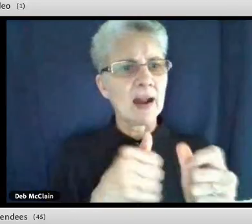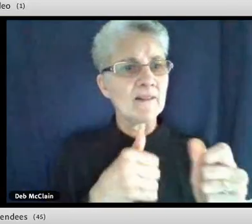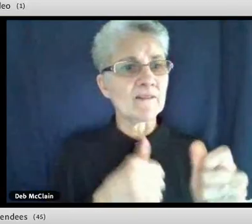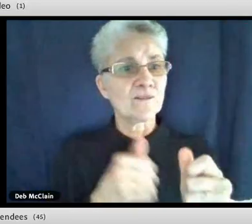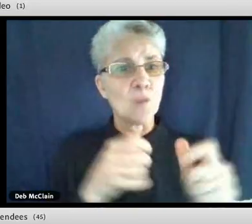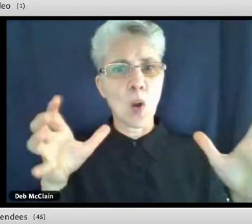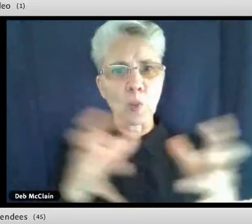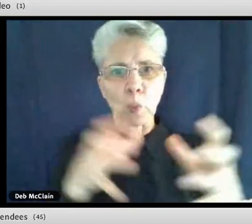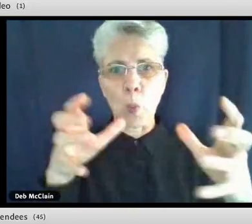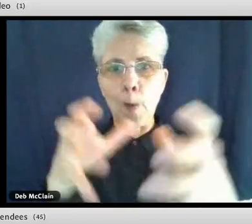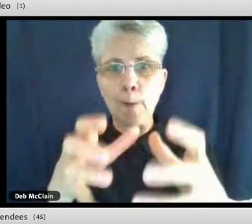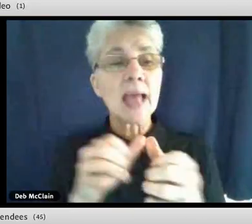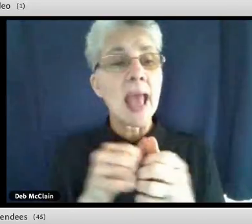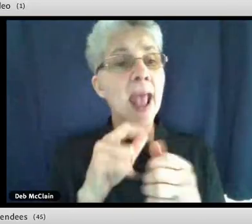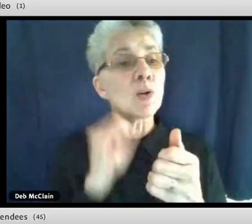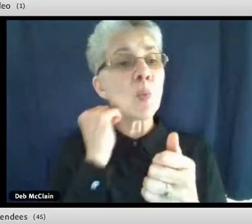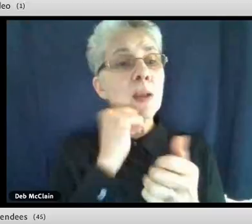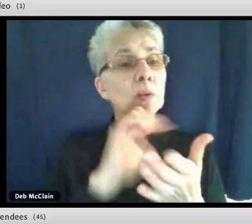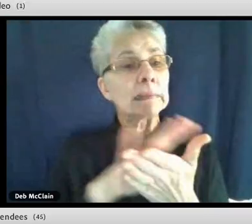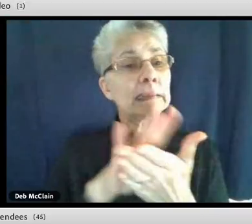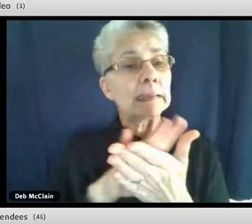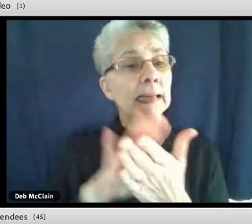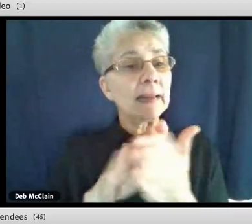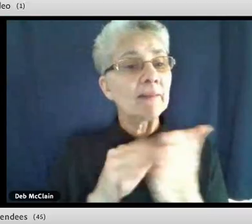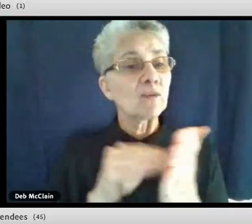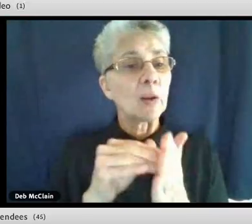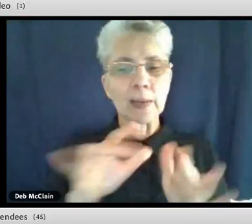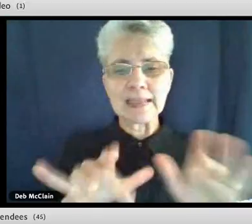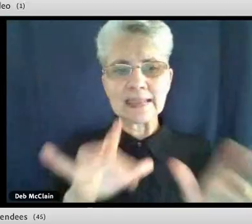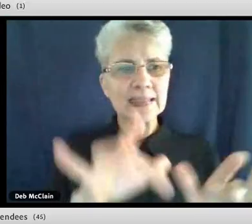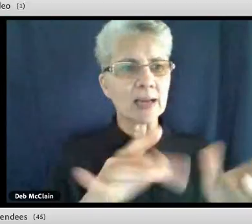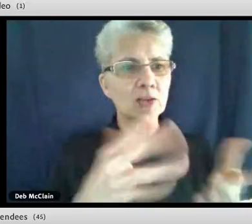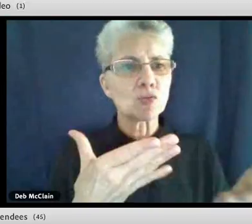and regularly cleaning frequently touched surfaces and objects at home